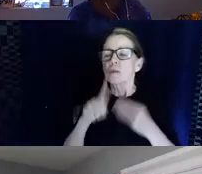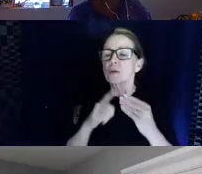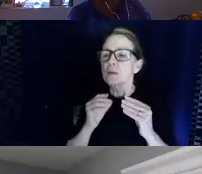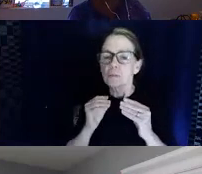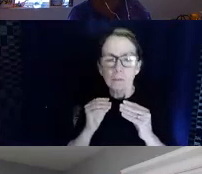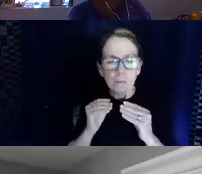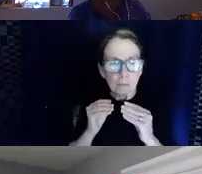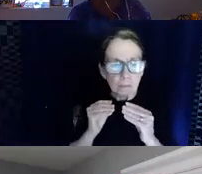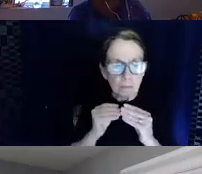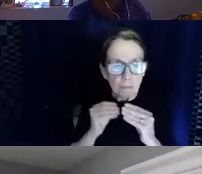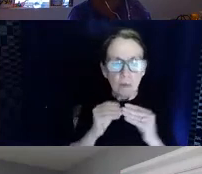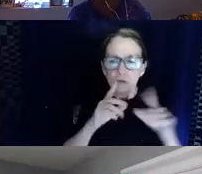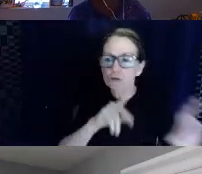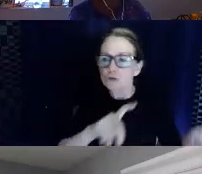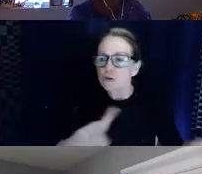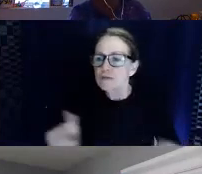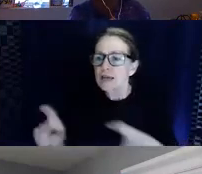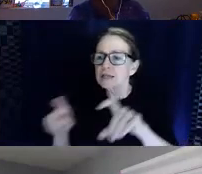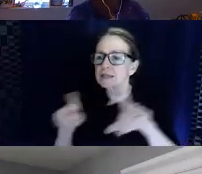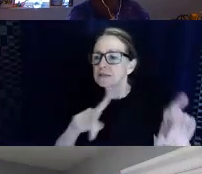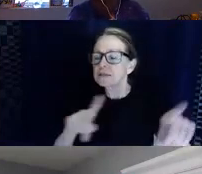WE'LL TALK ABOUT THE SPOTLIGHT SERIES AND NETWORKING THAT WE WOULD LIKE TO HAVE IT GO WITH.